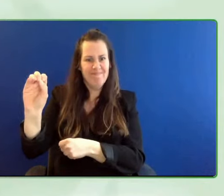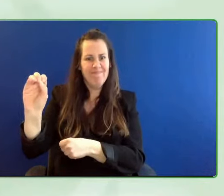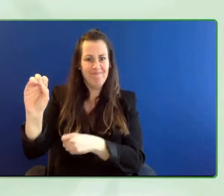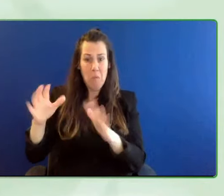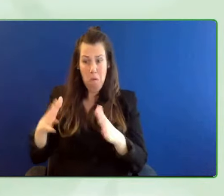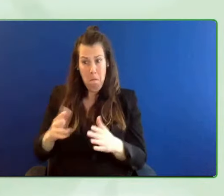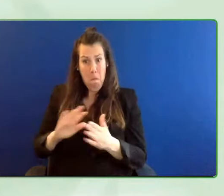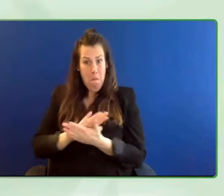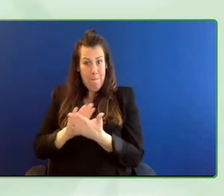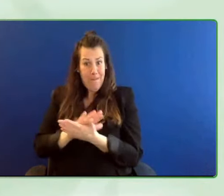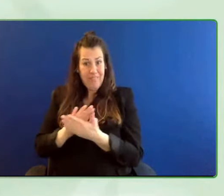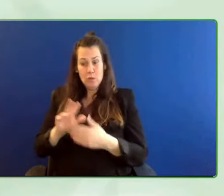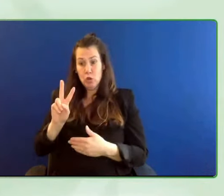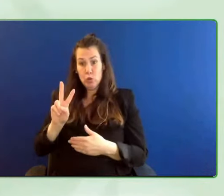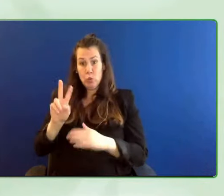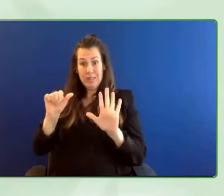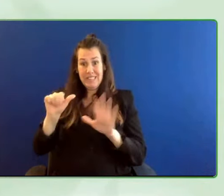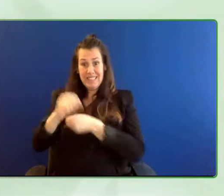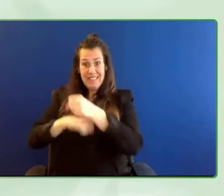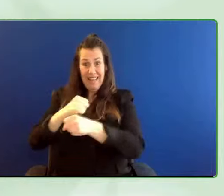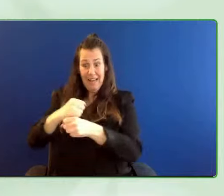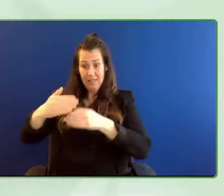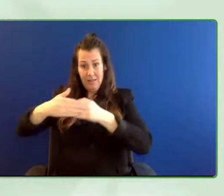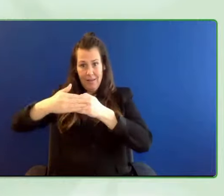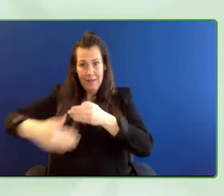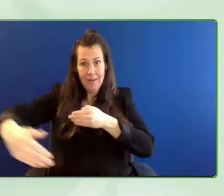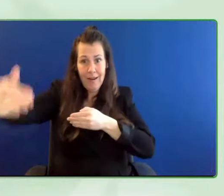in this field? Thank you so much, ambassador.